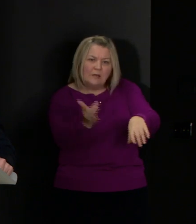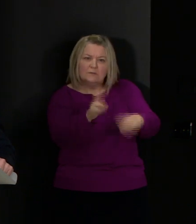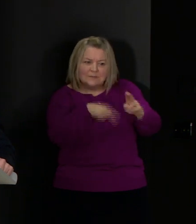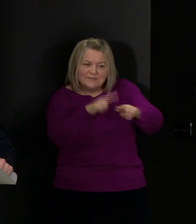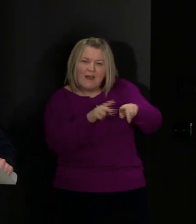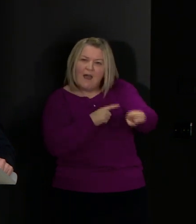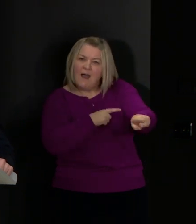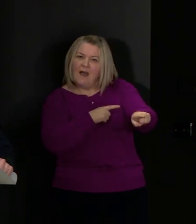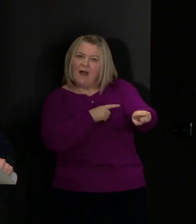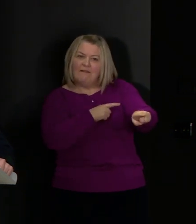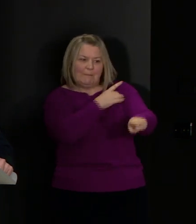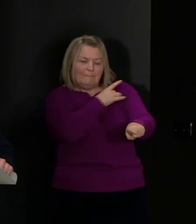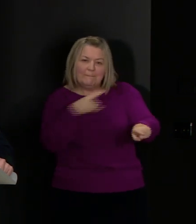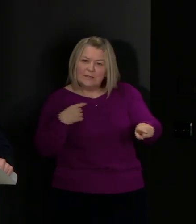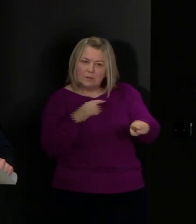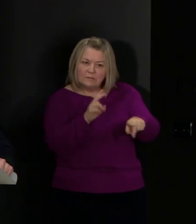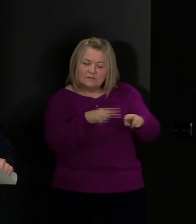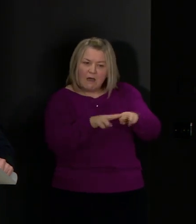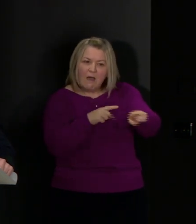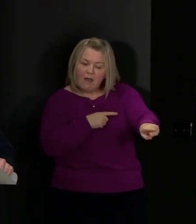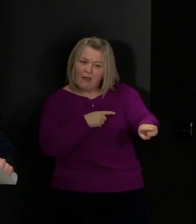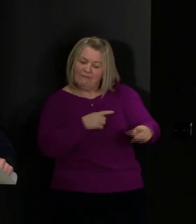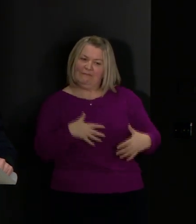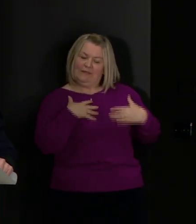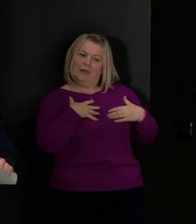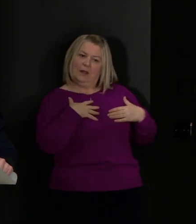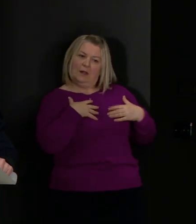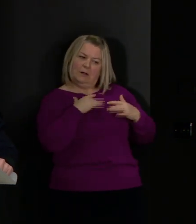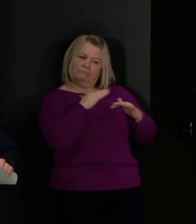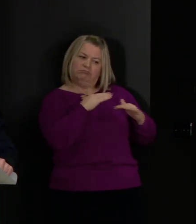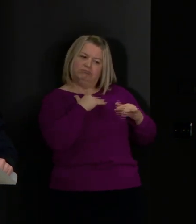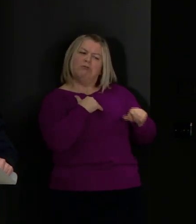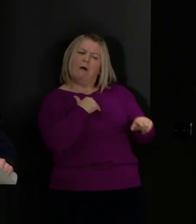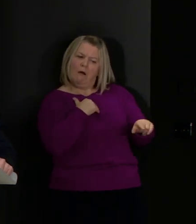get a sense of what it feels like as you are delivering care out there just now,